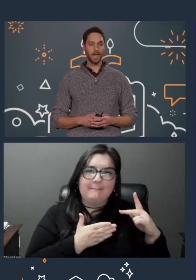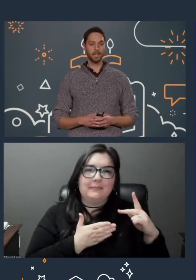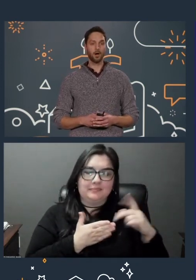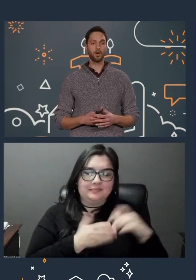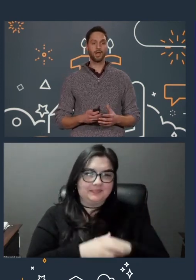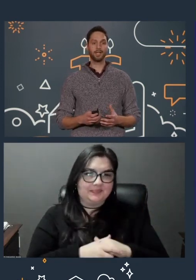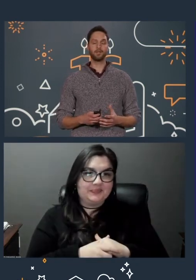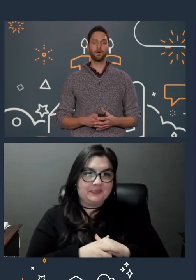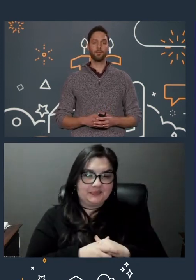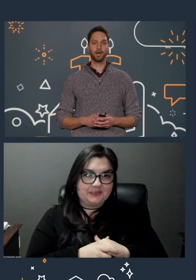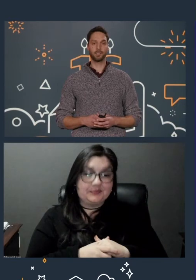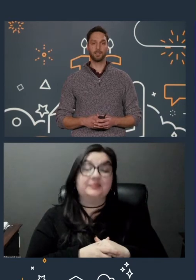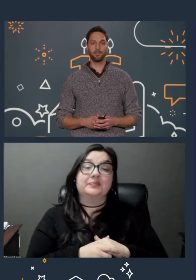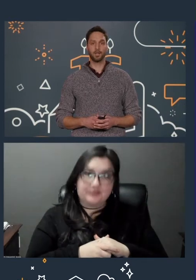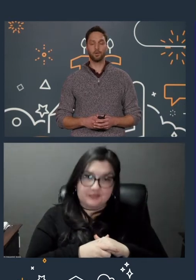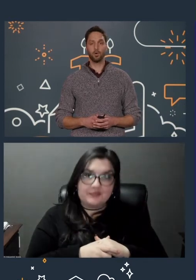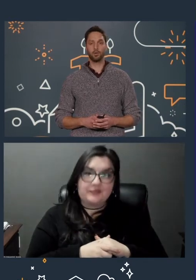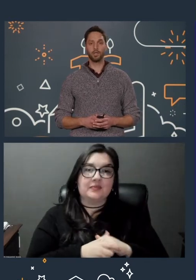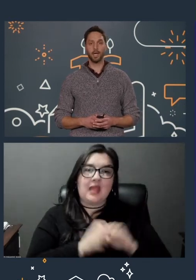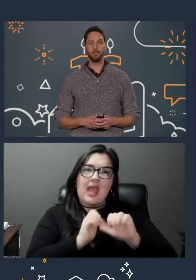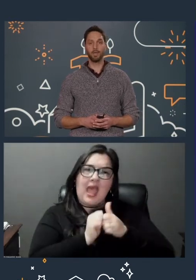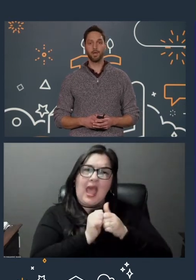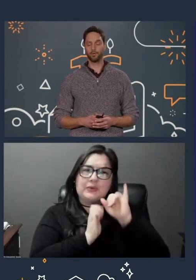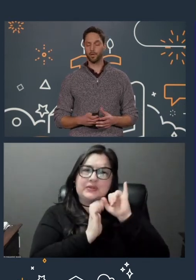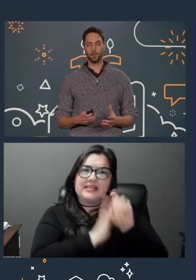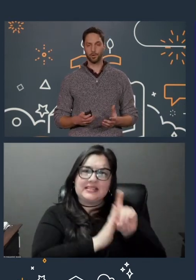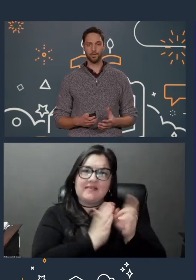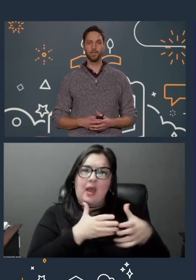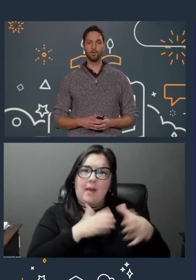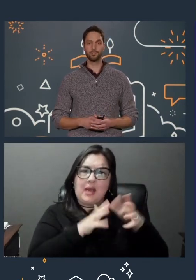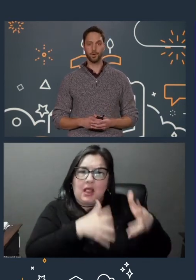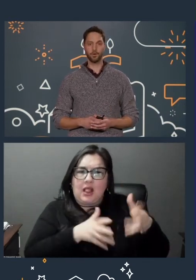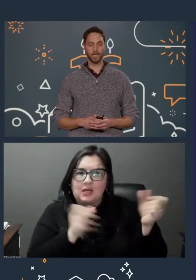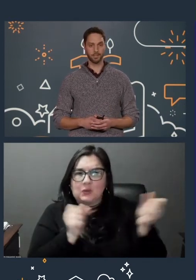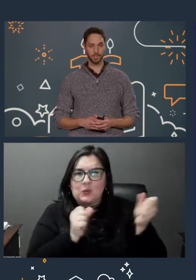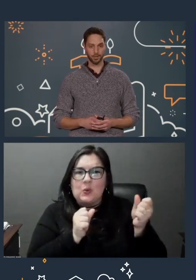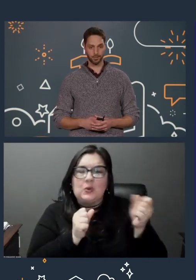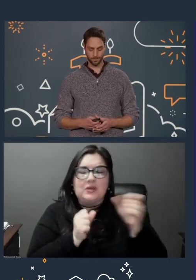And how can we identify buckets that have gone cold and maybe are not longer in use for our organization?